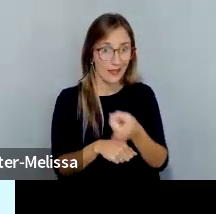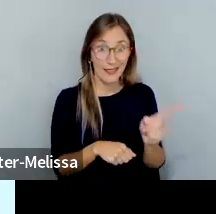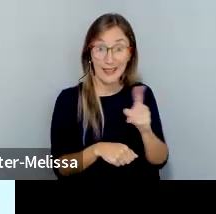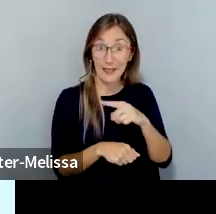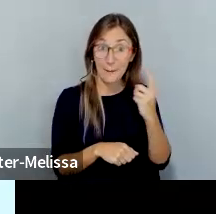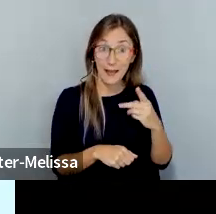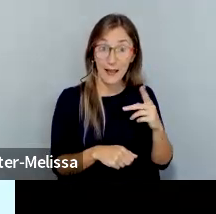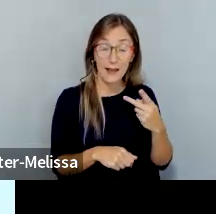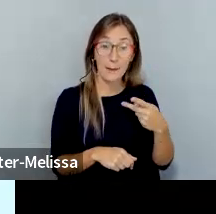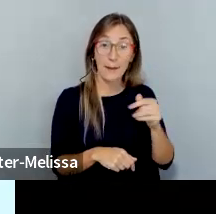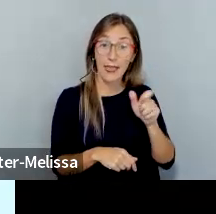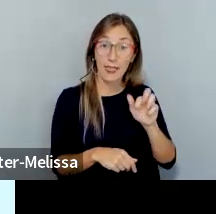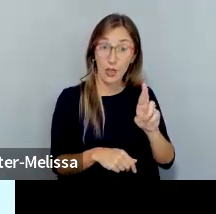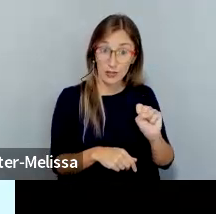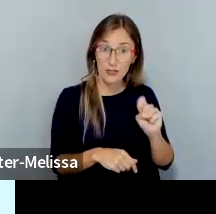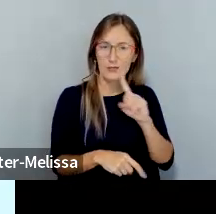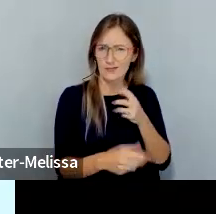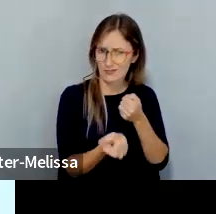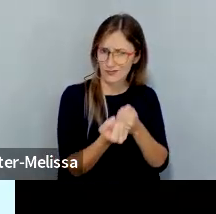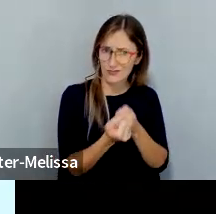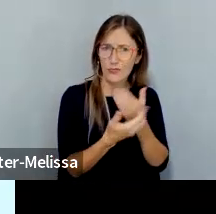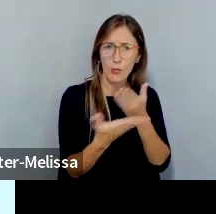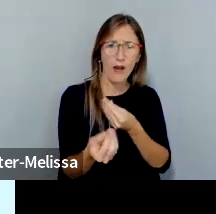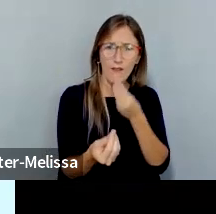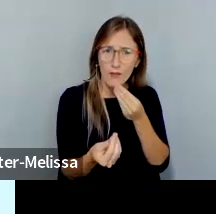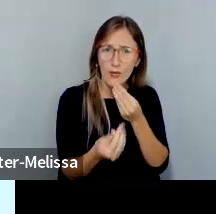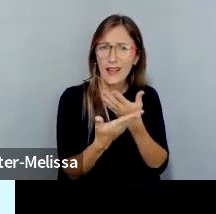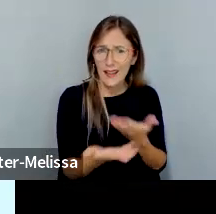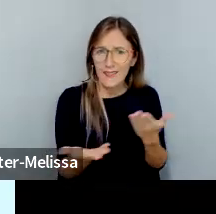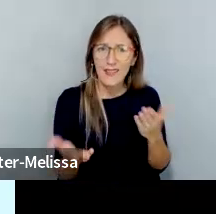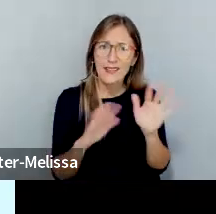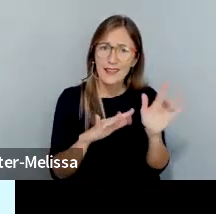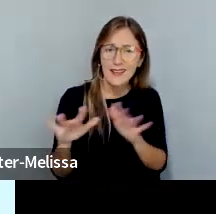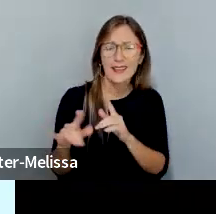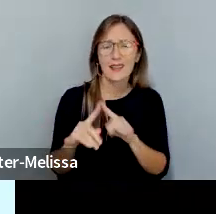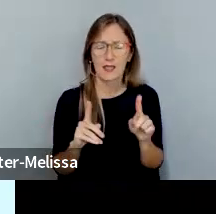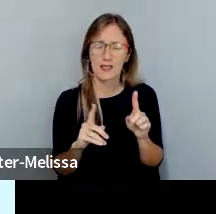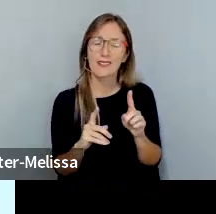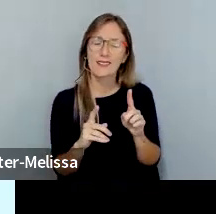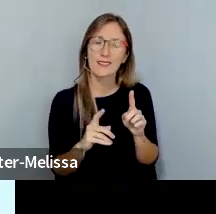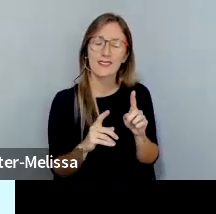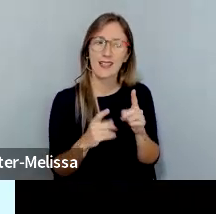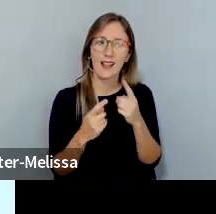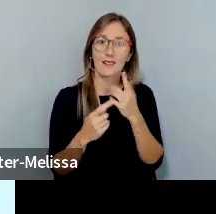with Judy Heuman. They provided a lot of the food and other support. The folks that stayed in said that building for a month could not have done